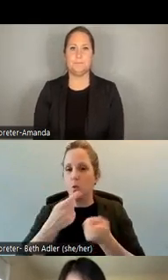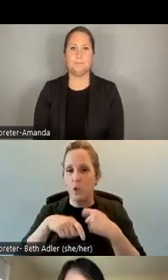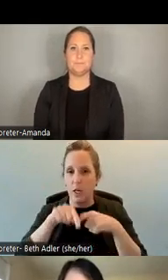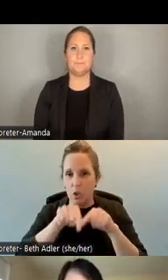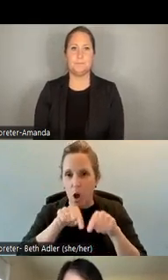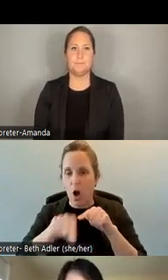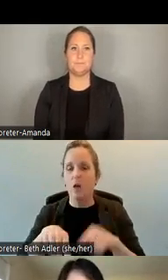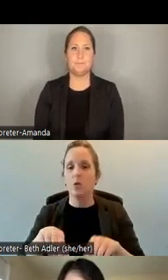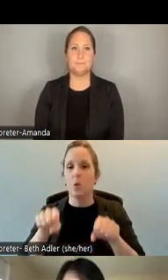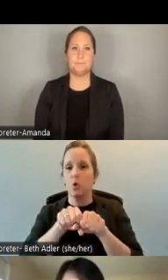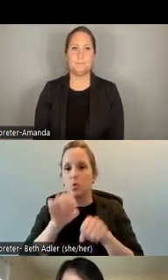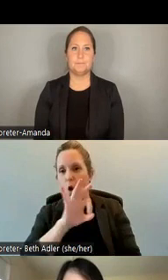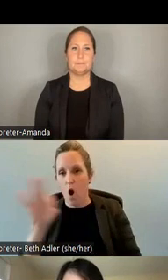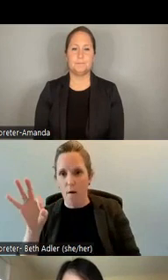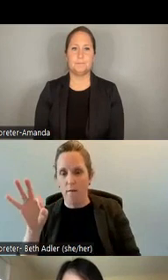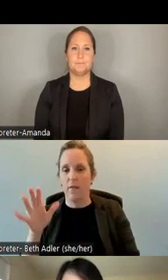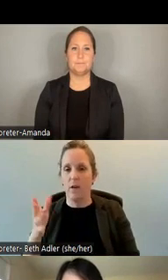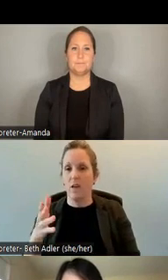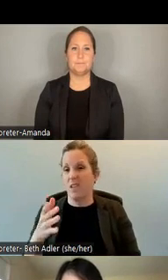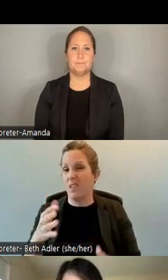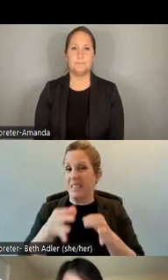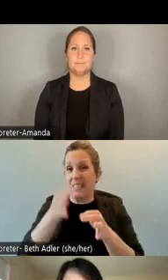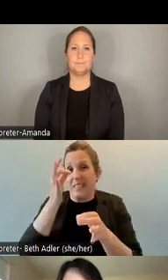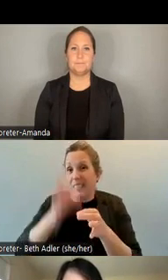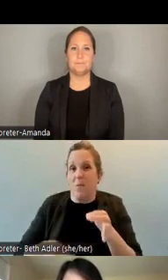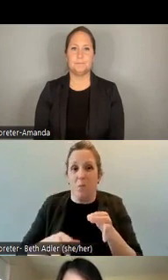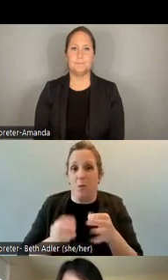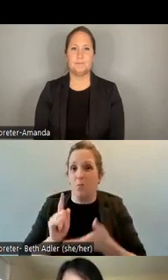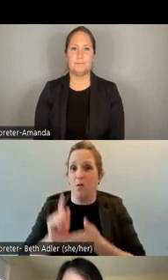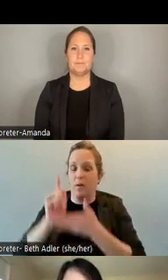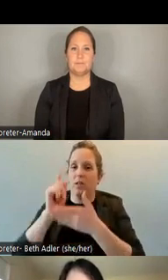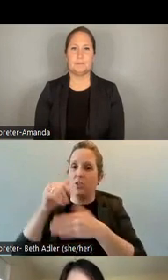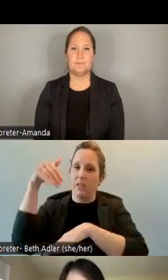shoes off at night just a simple privilege that we often don't even think about having but a lot of